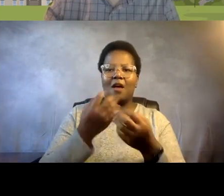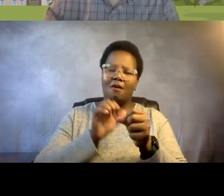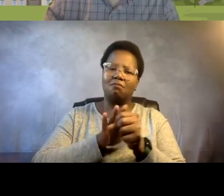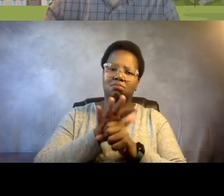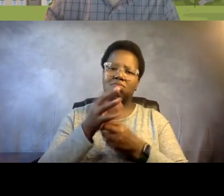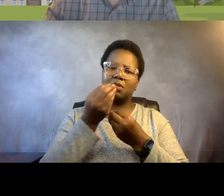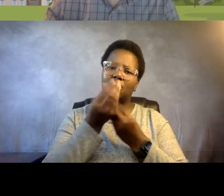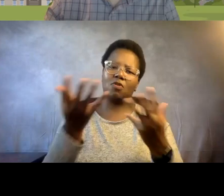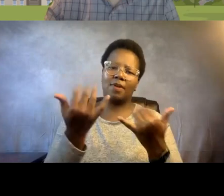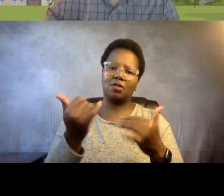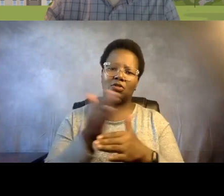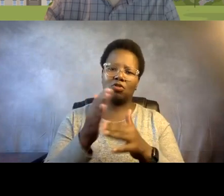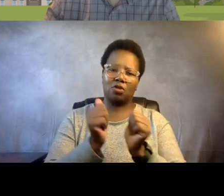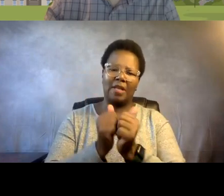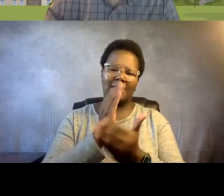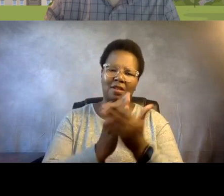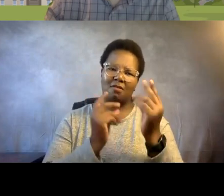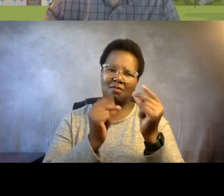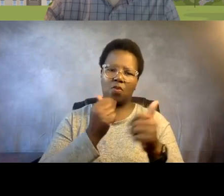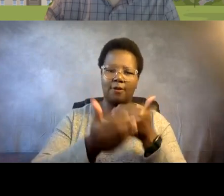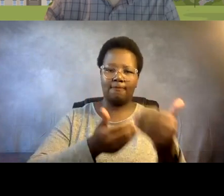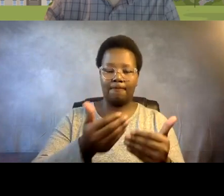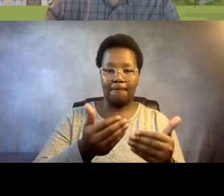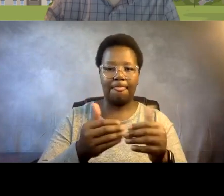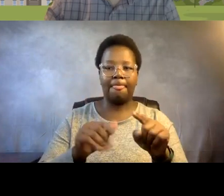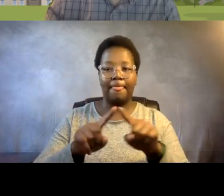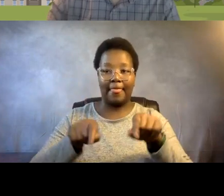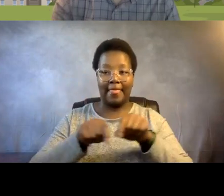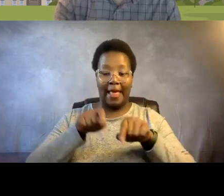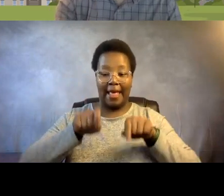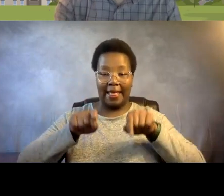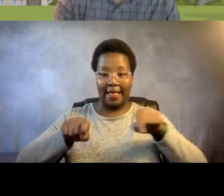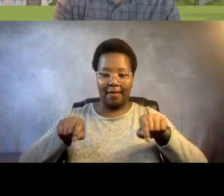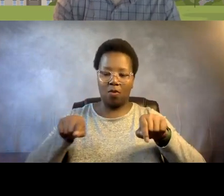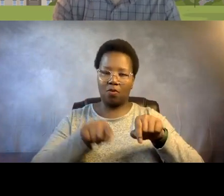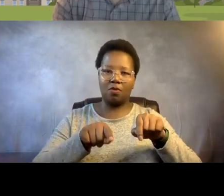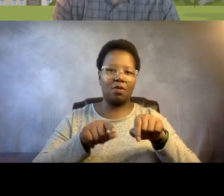bit quick, but keyboard testing can be as basic as hitting the Tab key. You know, if I come in,